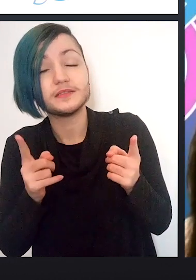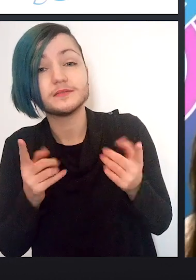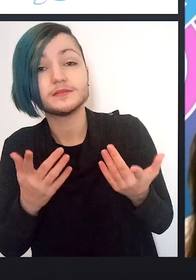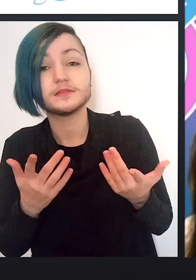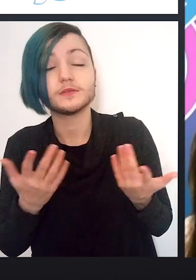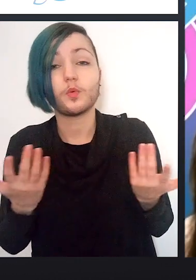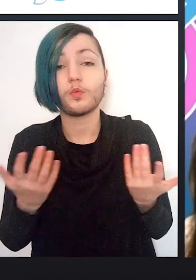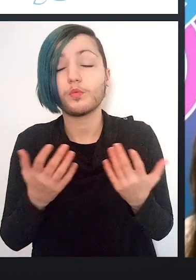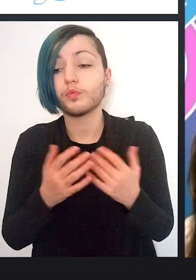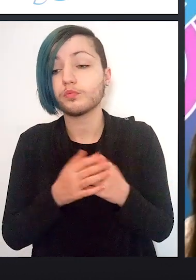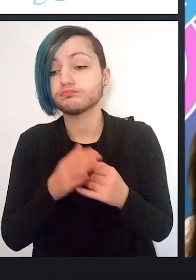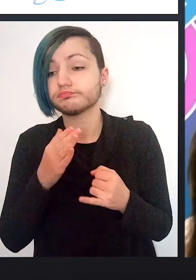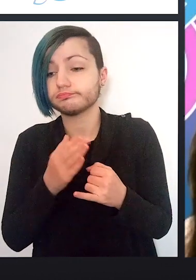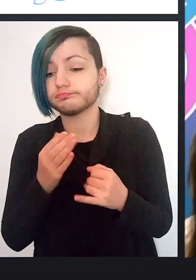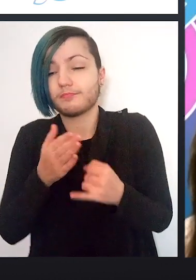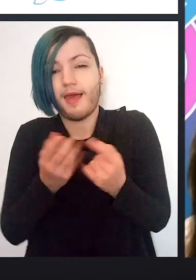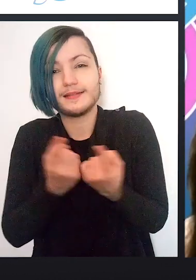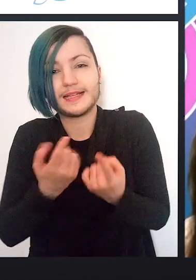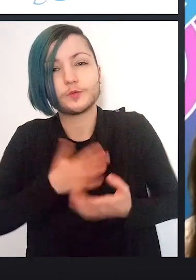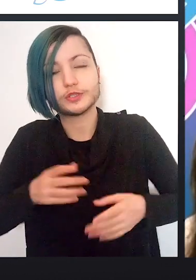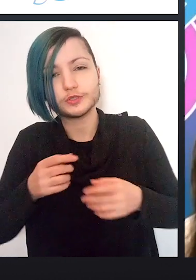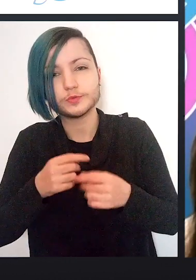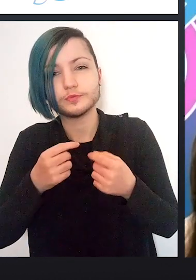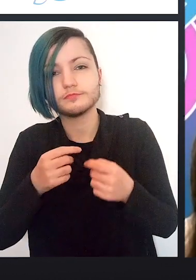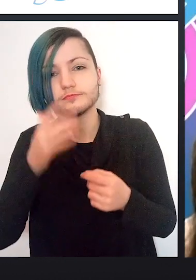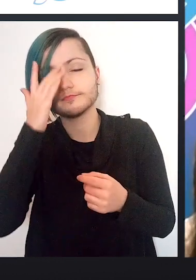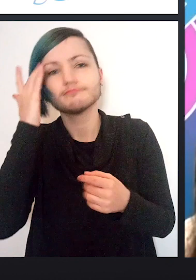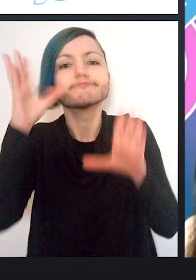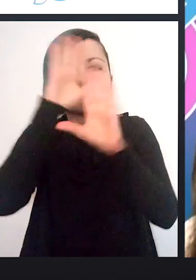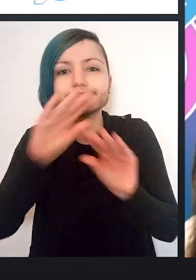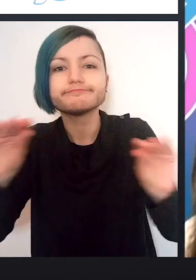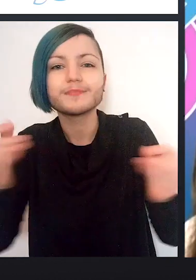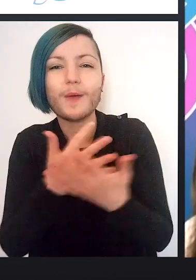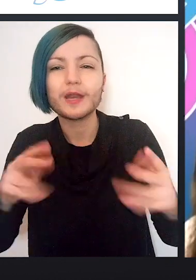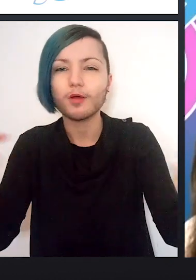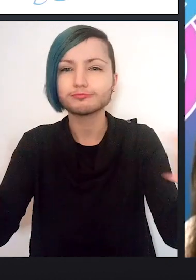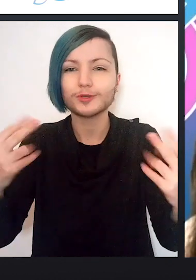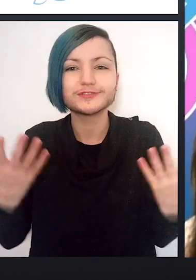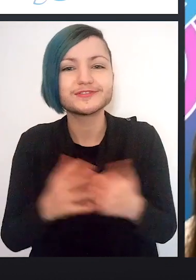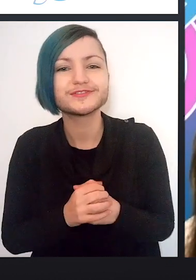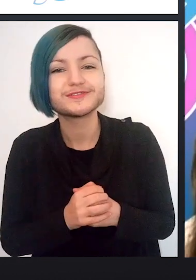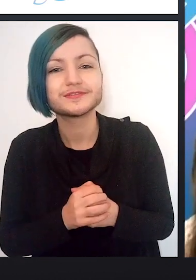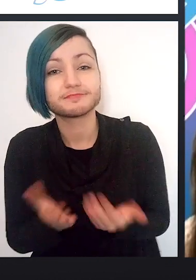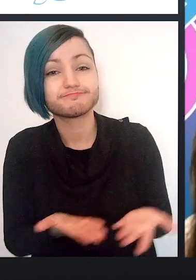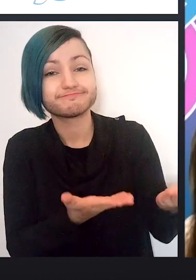any final messages that you have to people watching this conversation? Over to you.